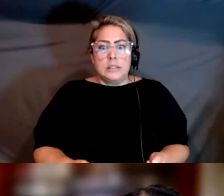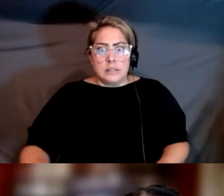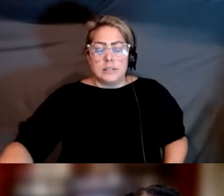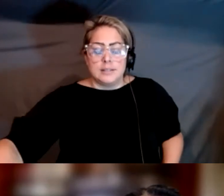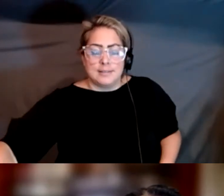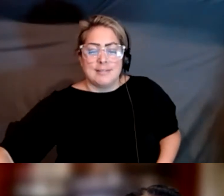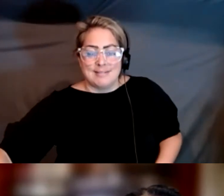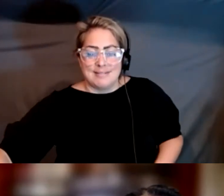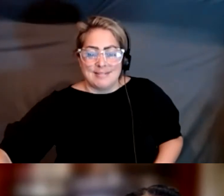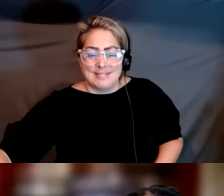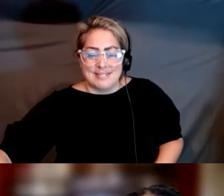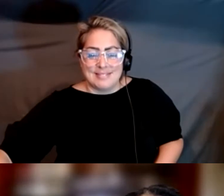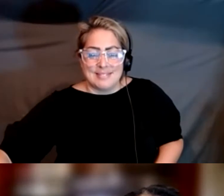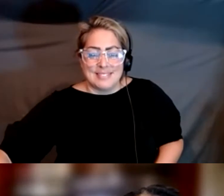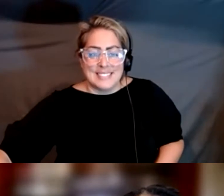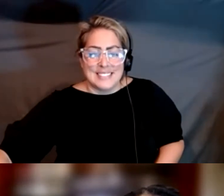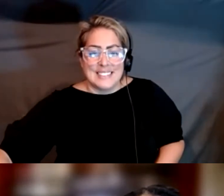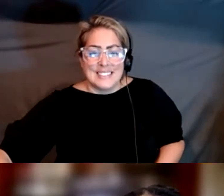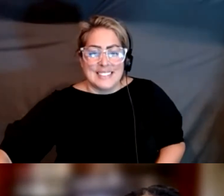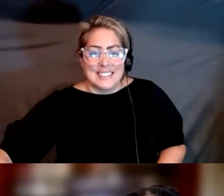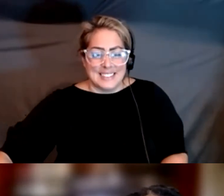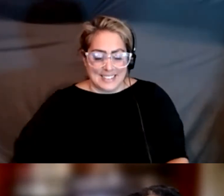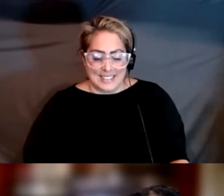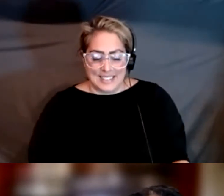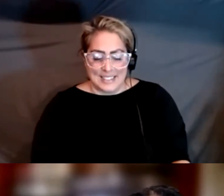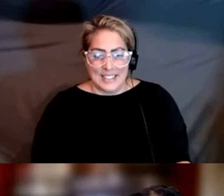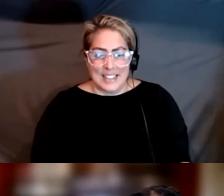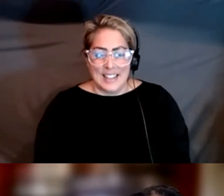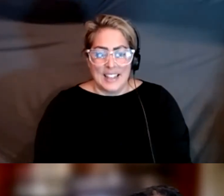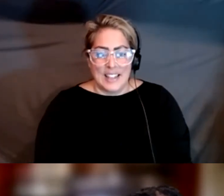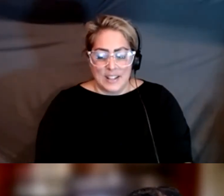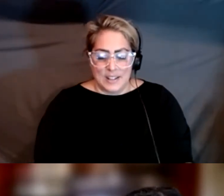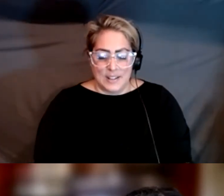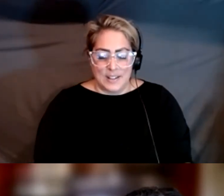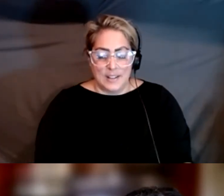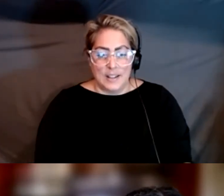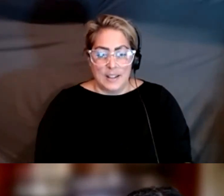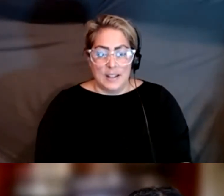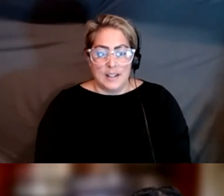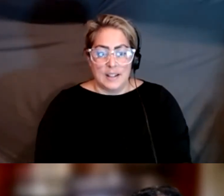we are with the mandates. Thank you. GONZALO: I promise you I will continue to advocate in general for this